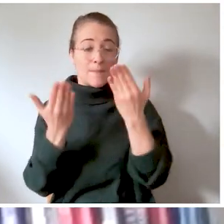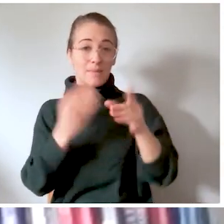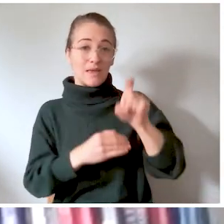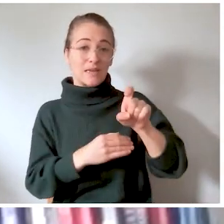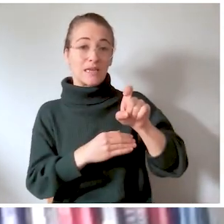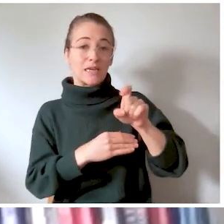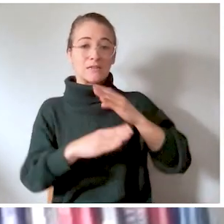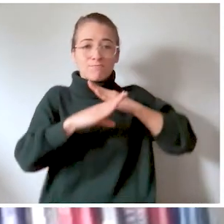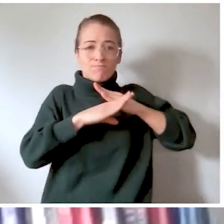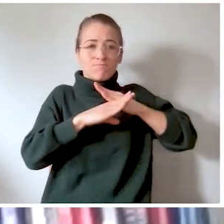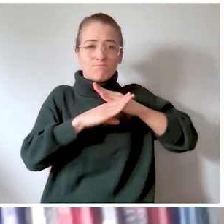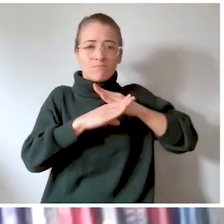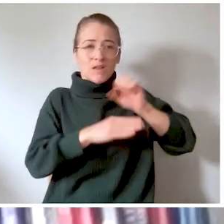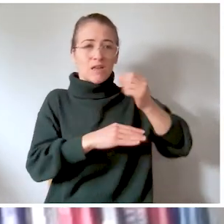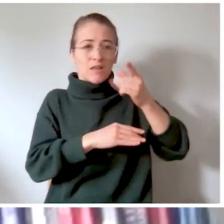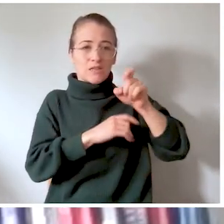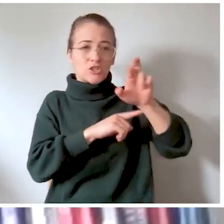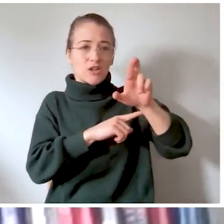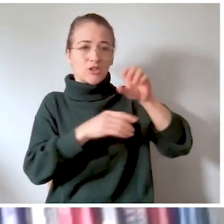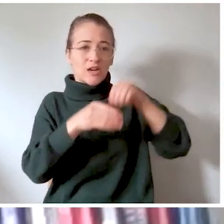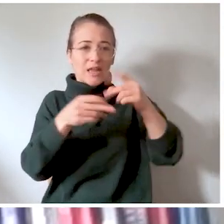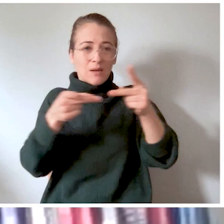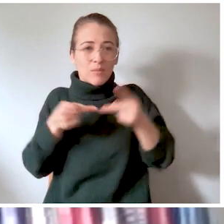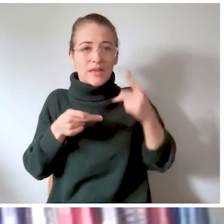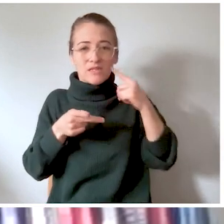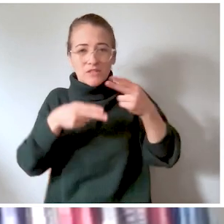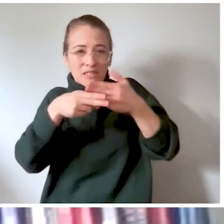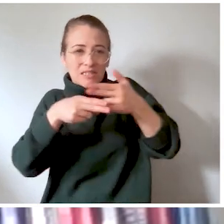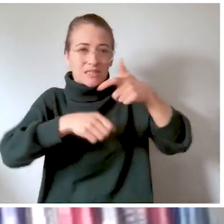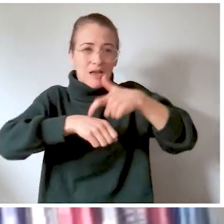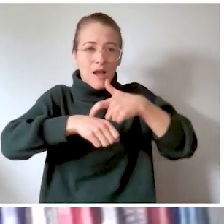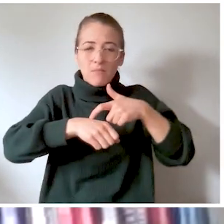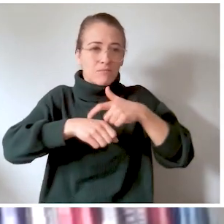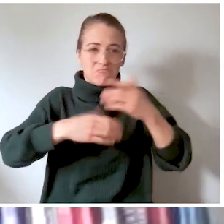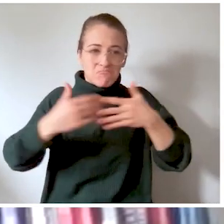in place for a period of time, regardless of what the emergency is, a really good practical tip